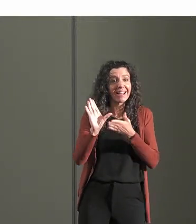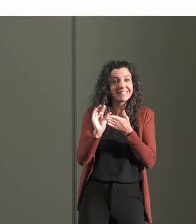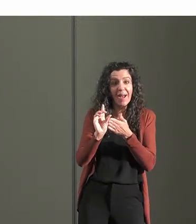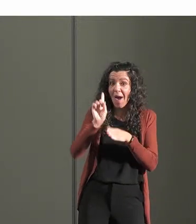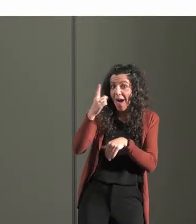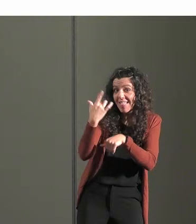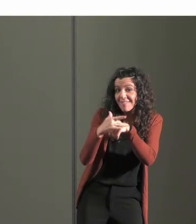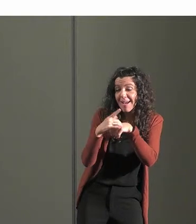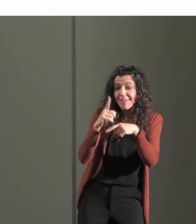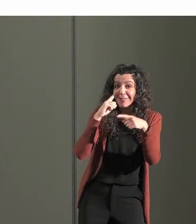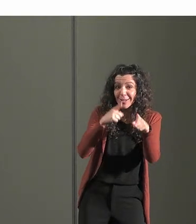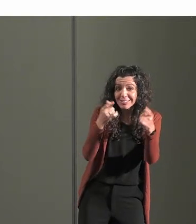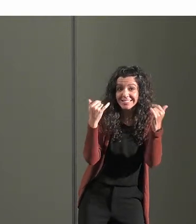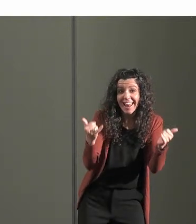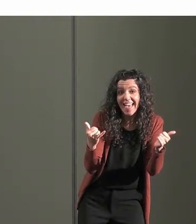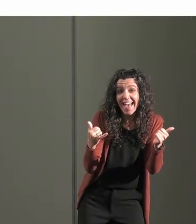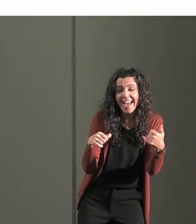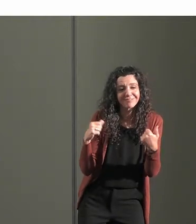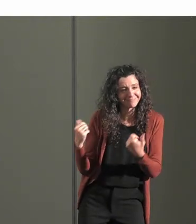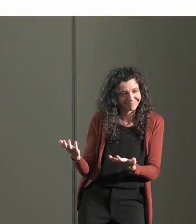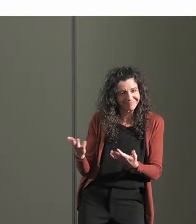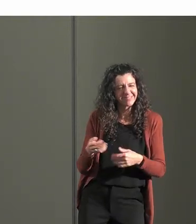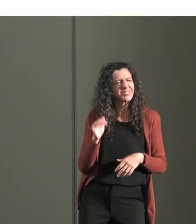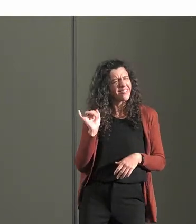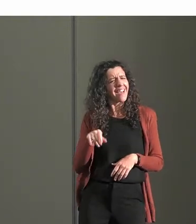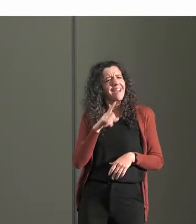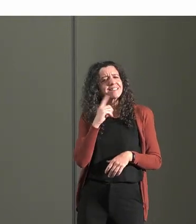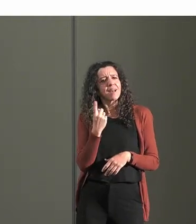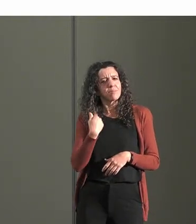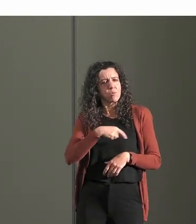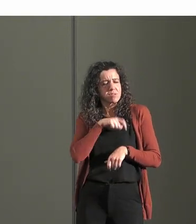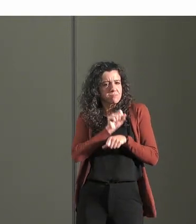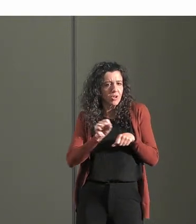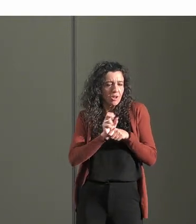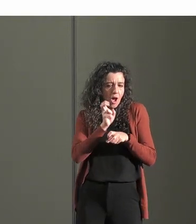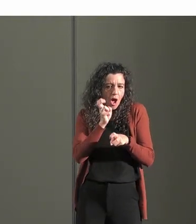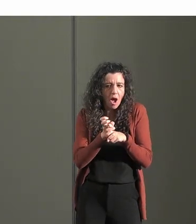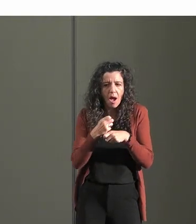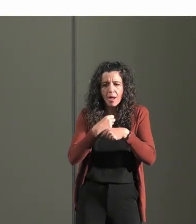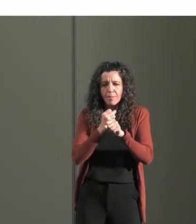a scene ceen or screen or not you would get the 25%